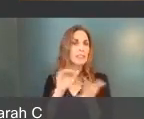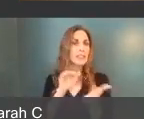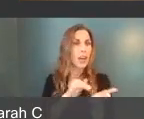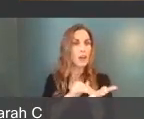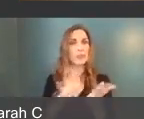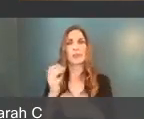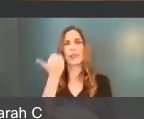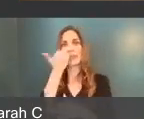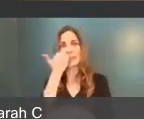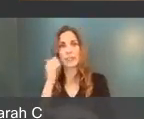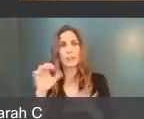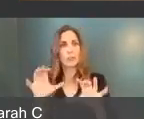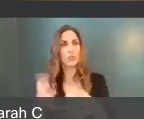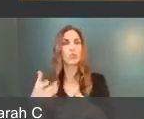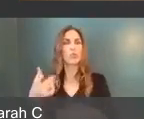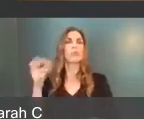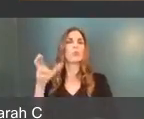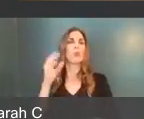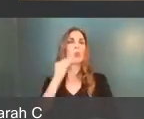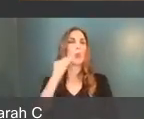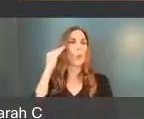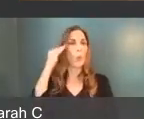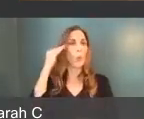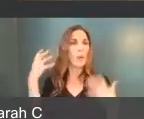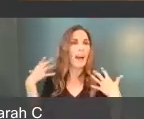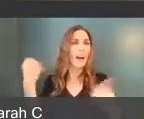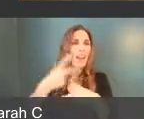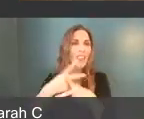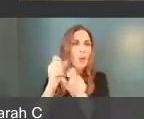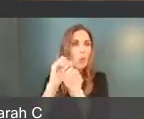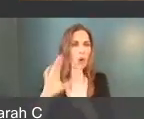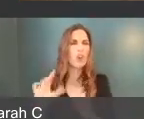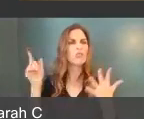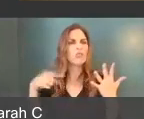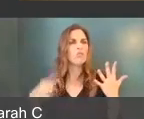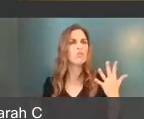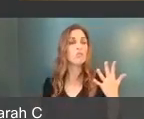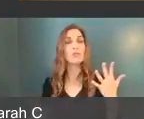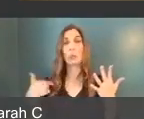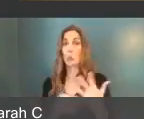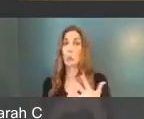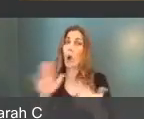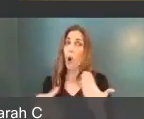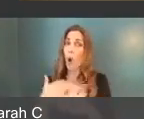or home health care workers, you know, that type of thing. So we're all working together on this and